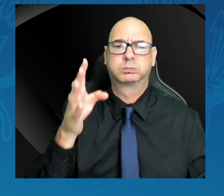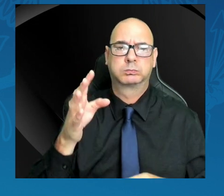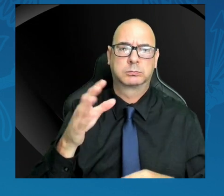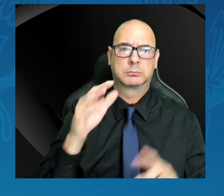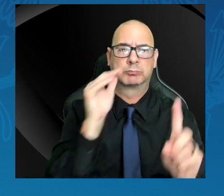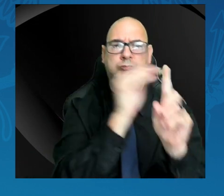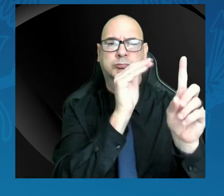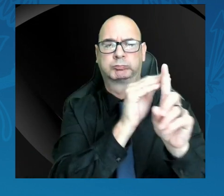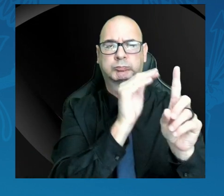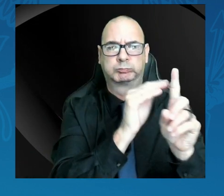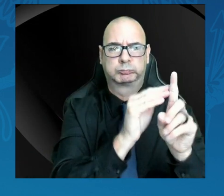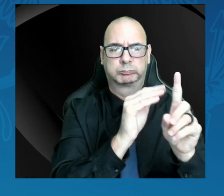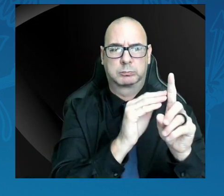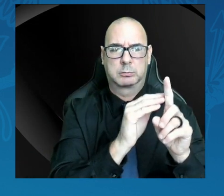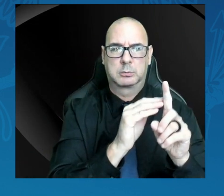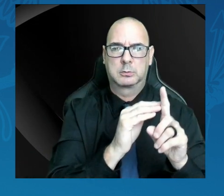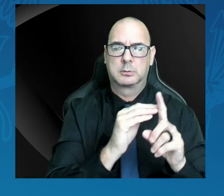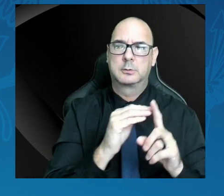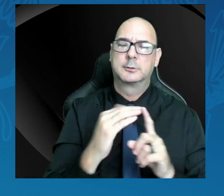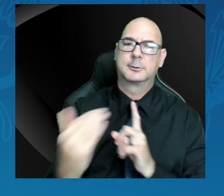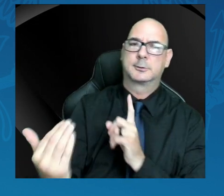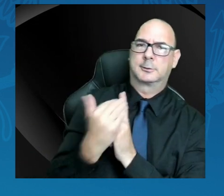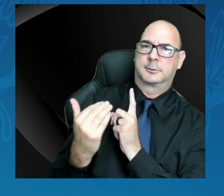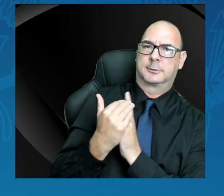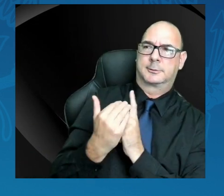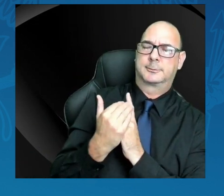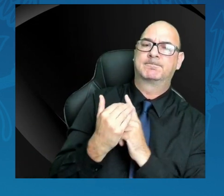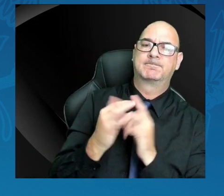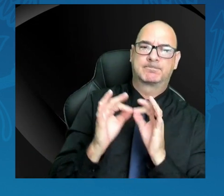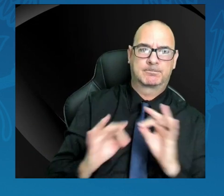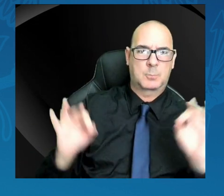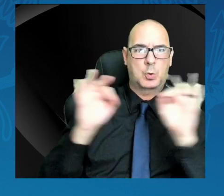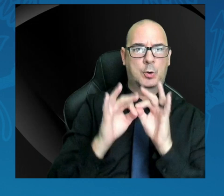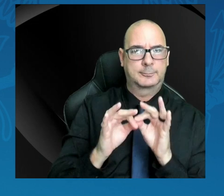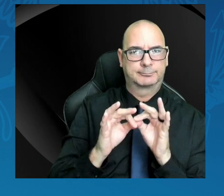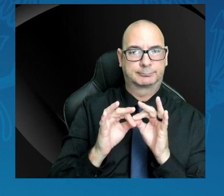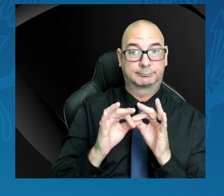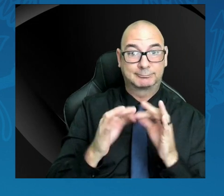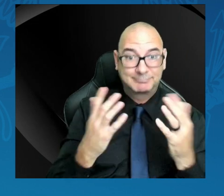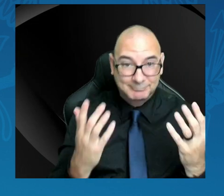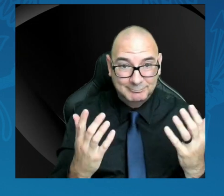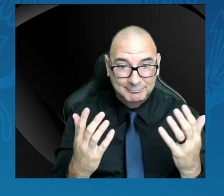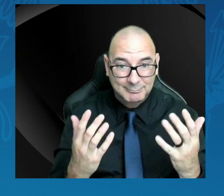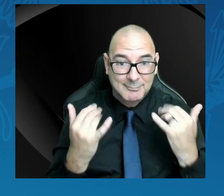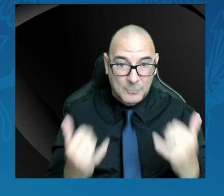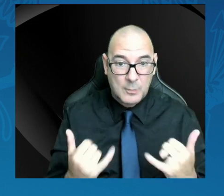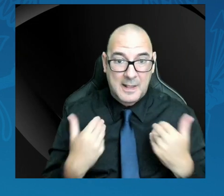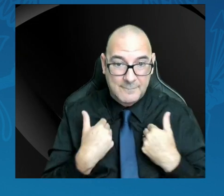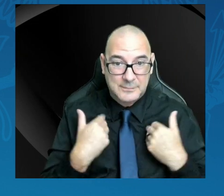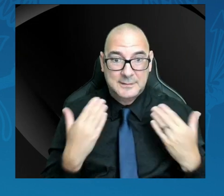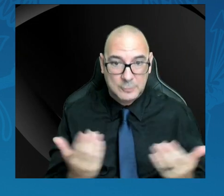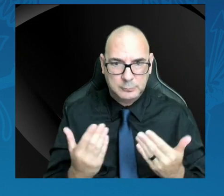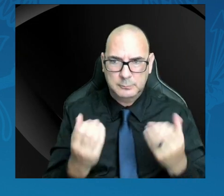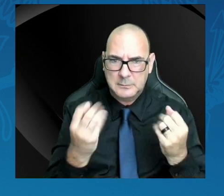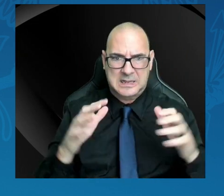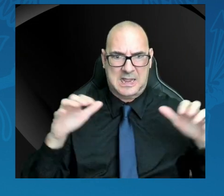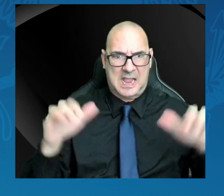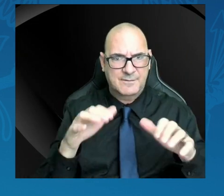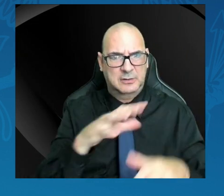Because here today we have a number of activists and advocates, including many parents,